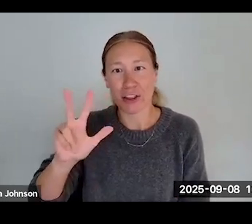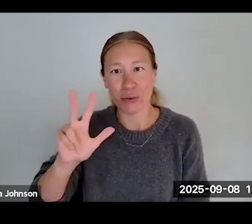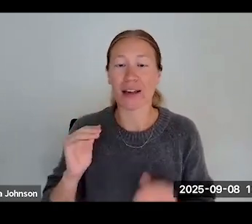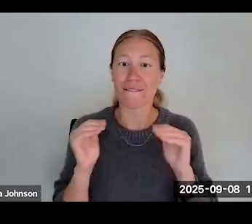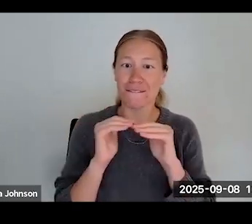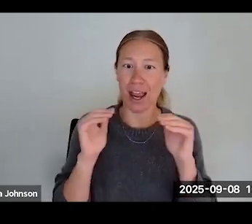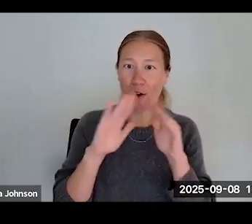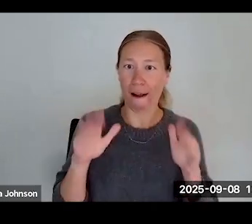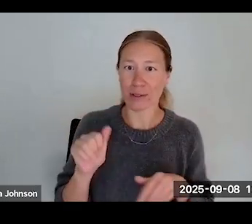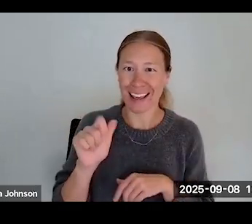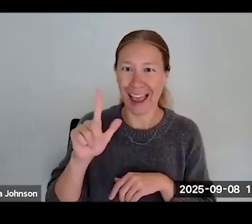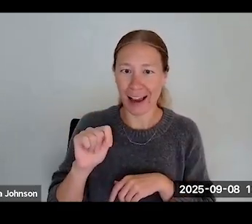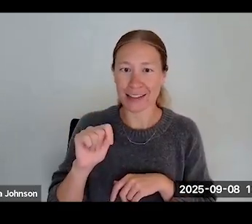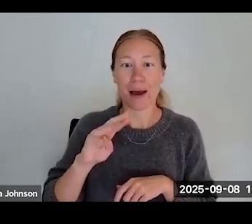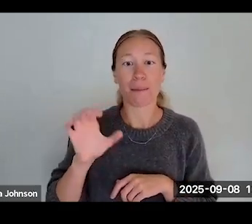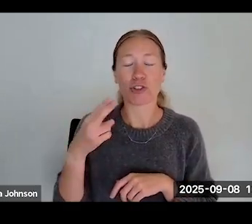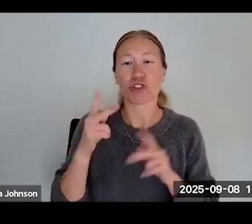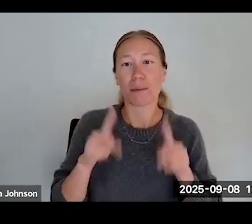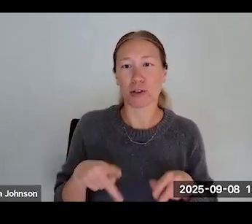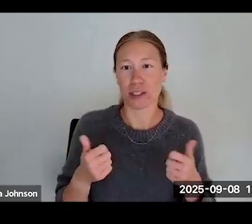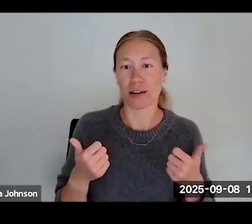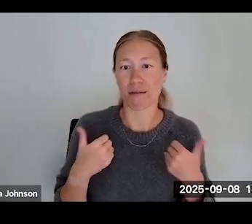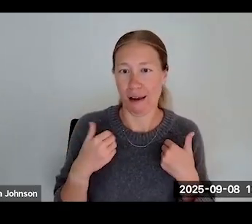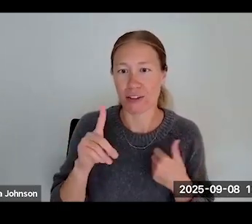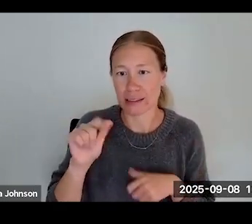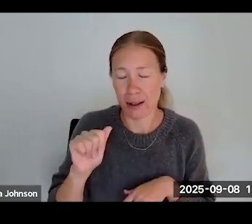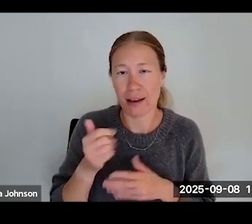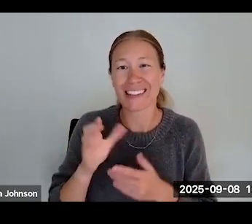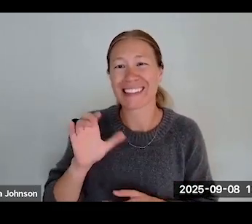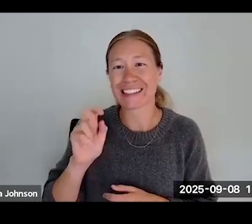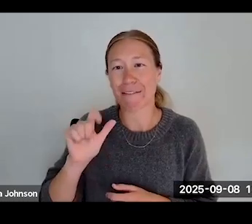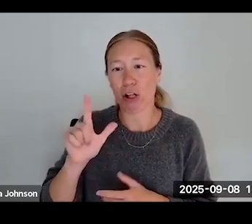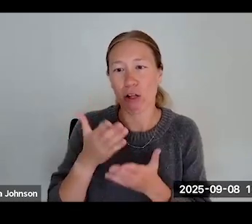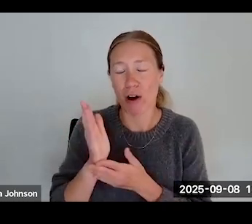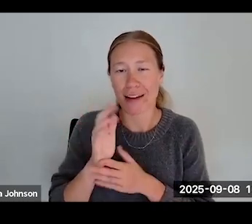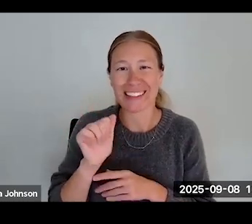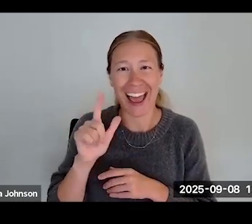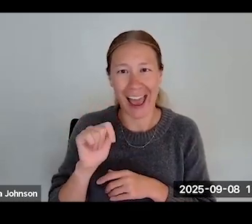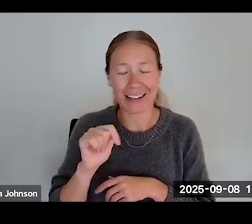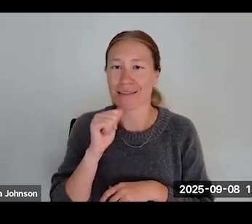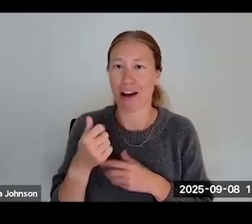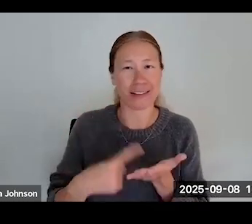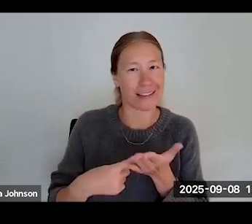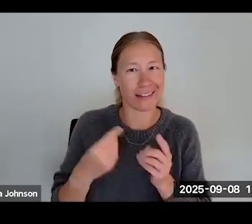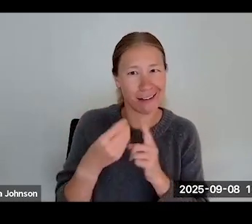and Michigan Persons with Disability Civil Rights Act. We are not covering these laws today, but it is important to know additional regulations